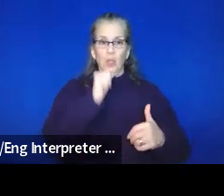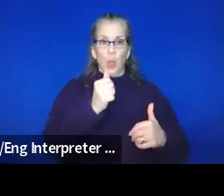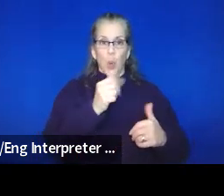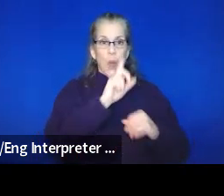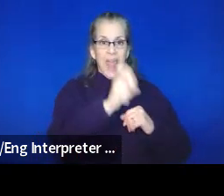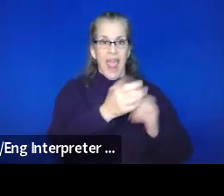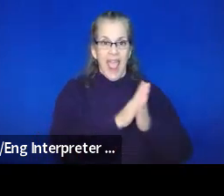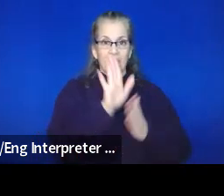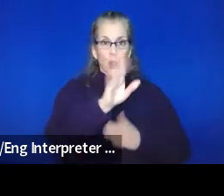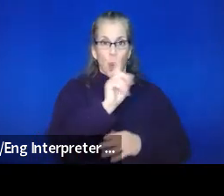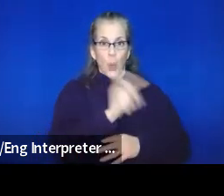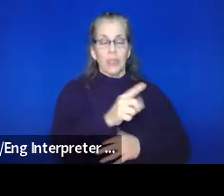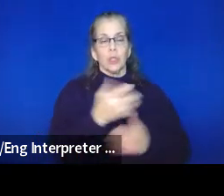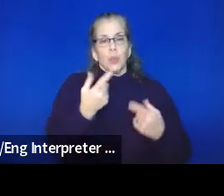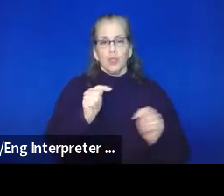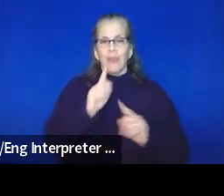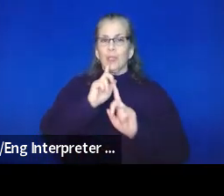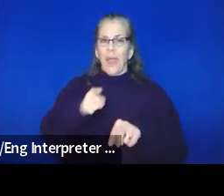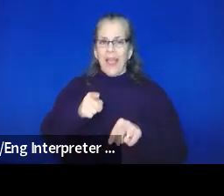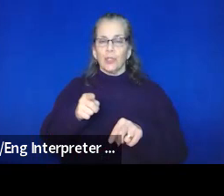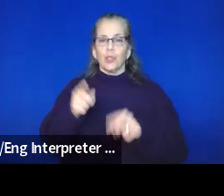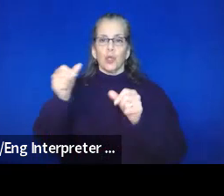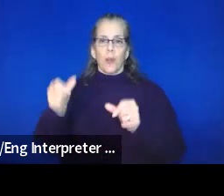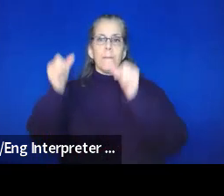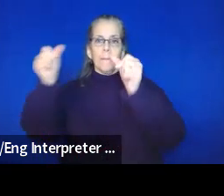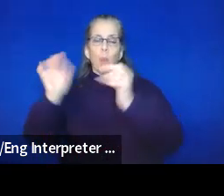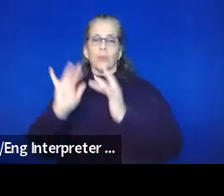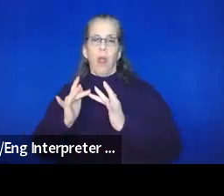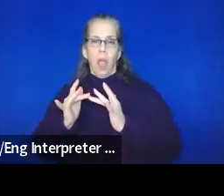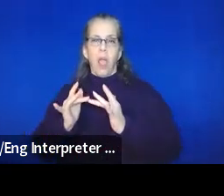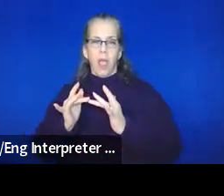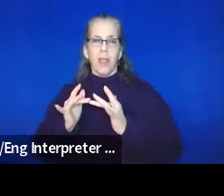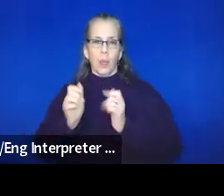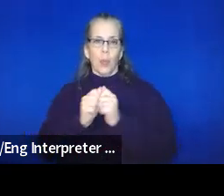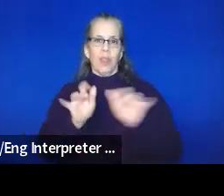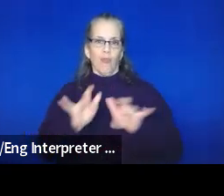to them all, we'll try to answer them and post the answers online with the webinar recording.